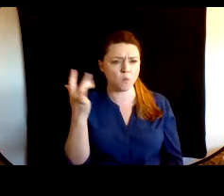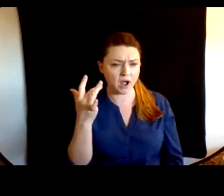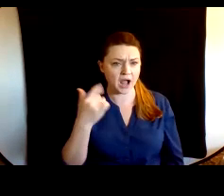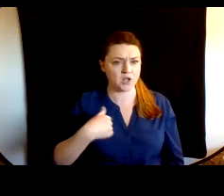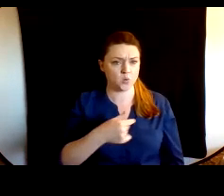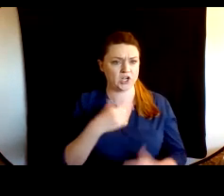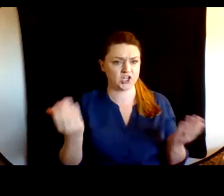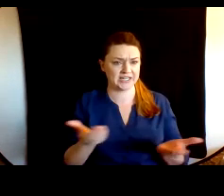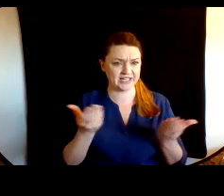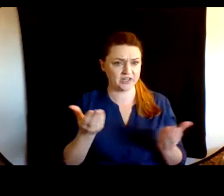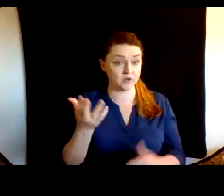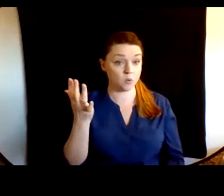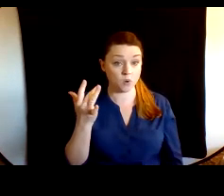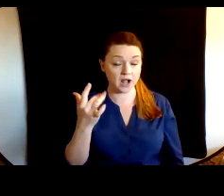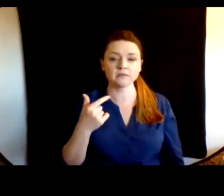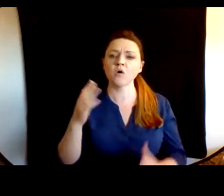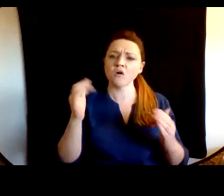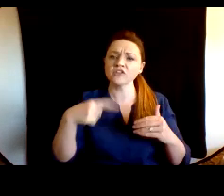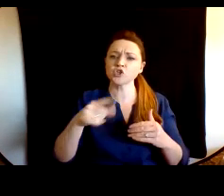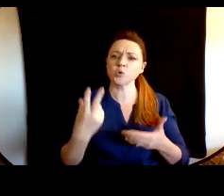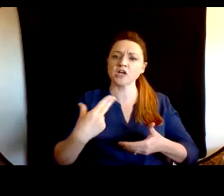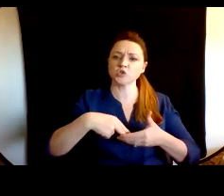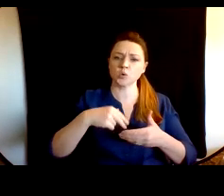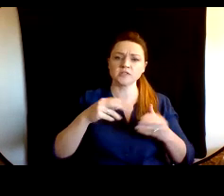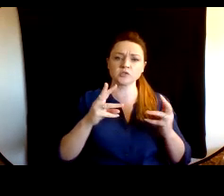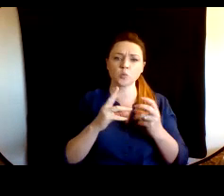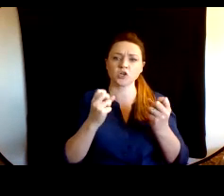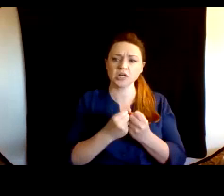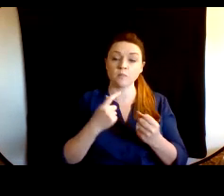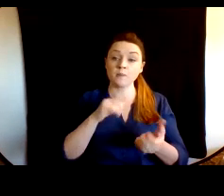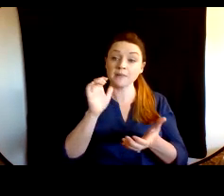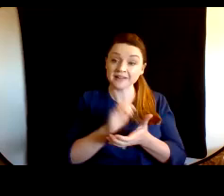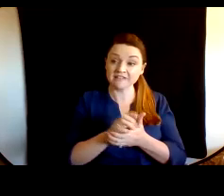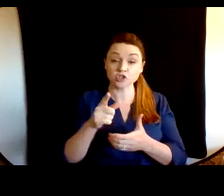We are here, hopefully, because you came to this workshop with the belief that you could do something